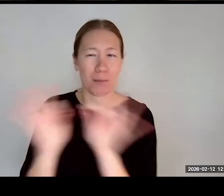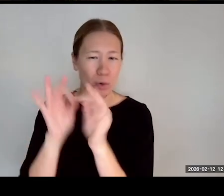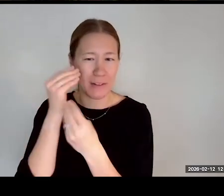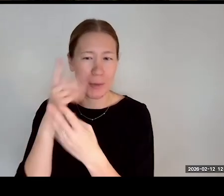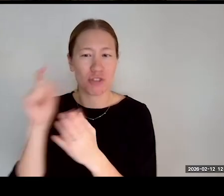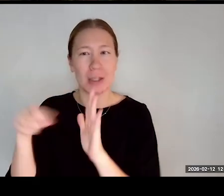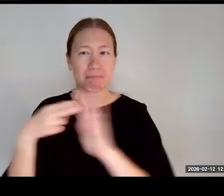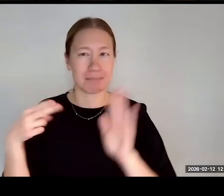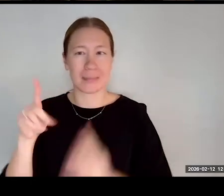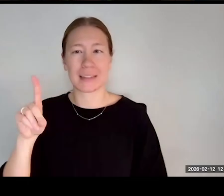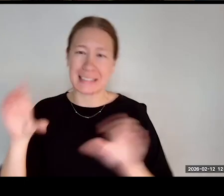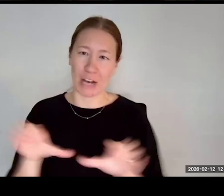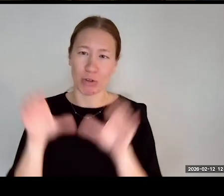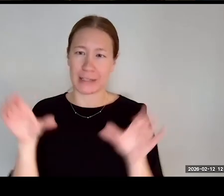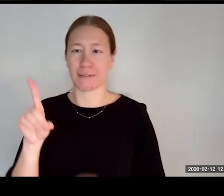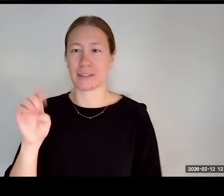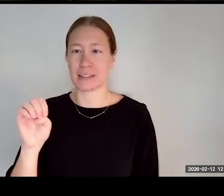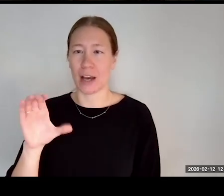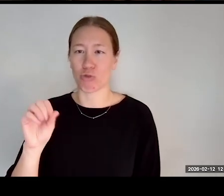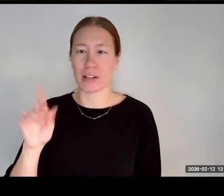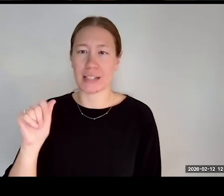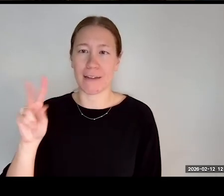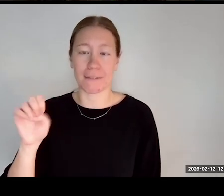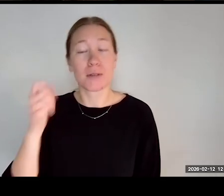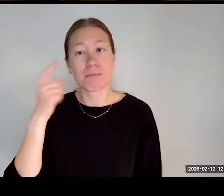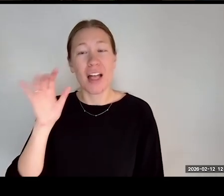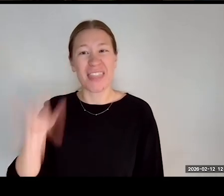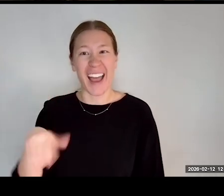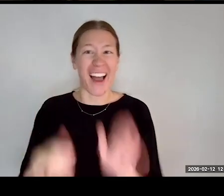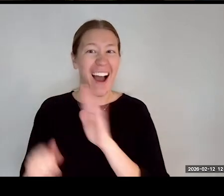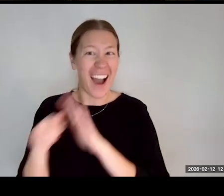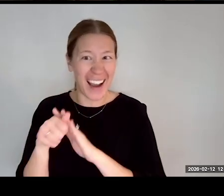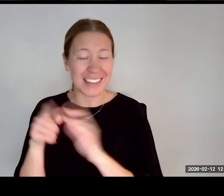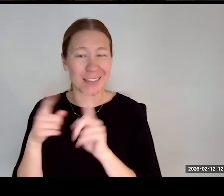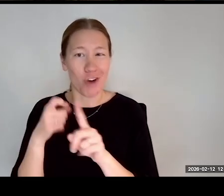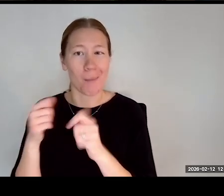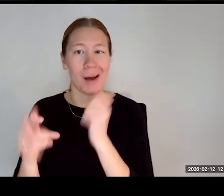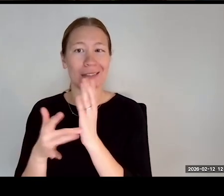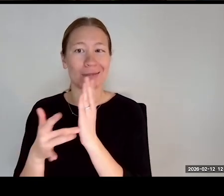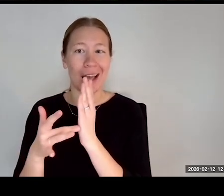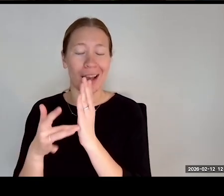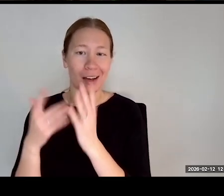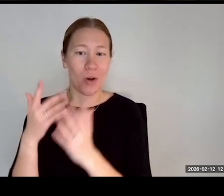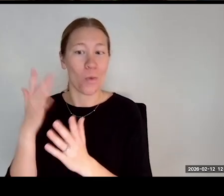What that does is it hides them from assistive text so that users don't have to listen to a description, because that can be really cumbersome and frustrating